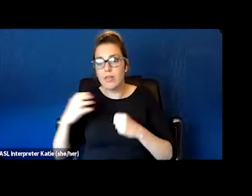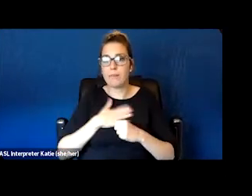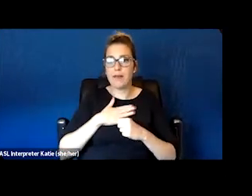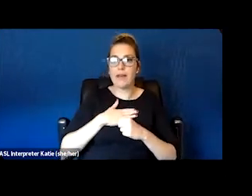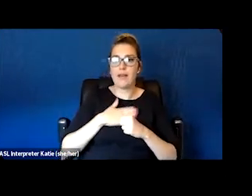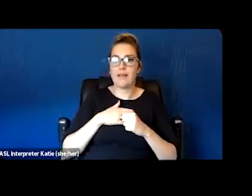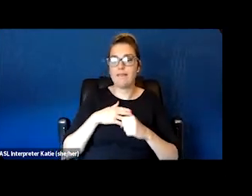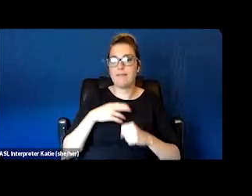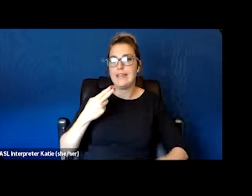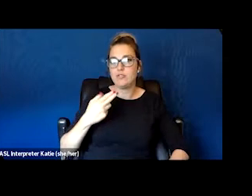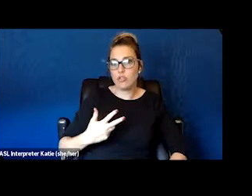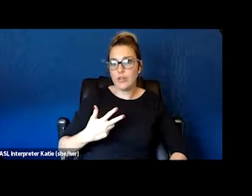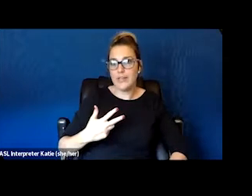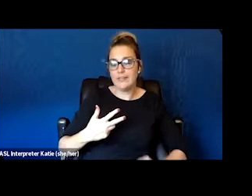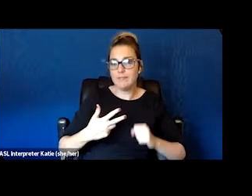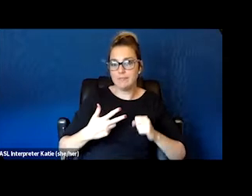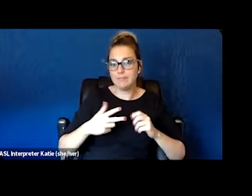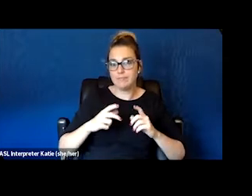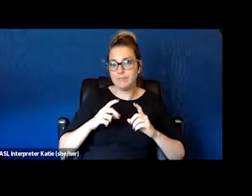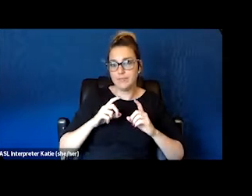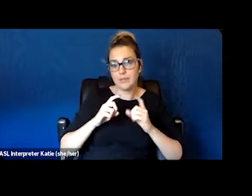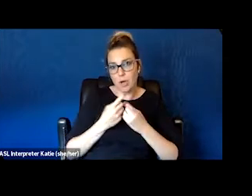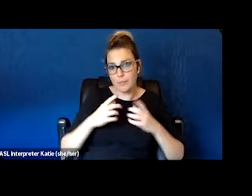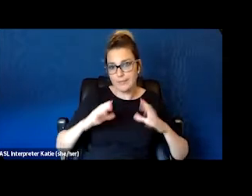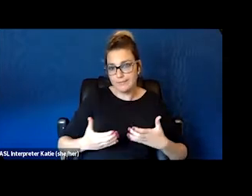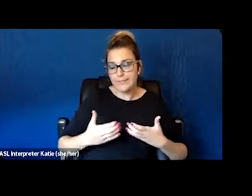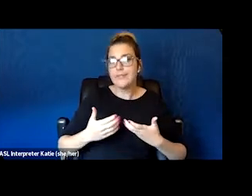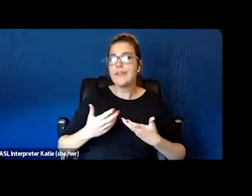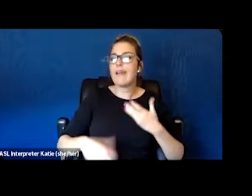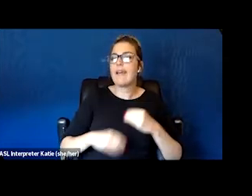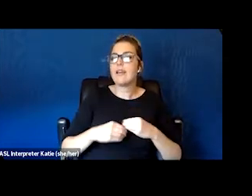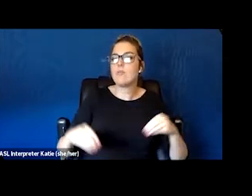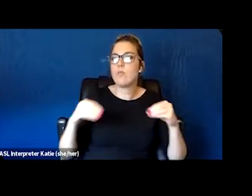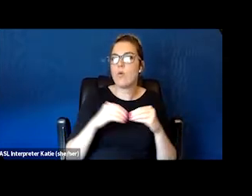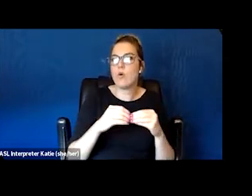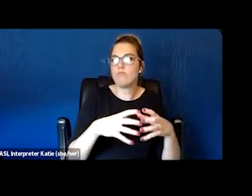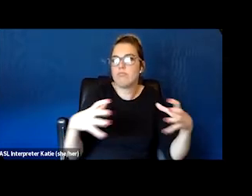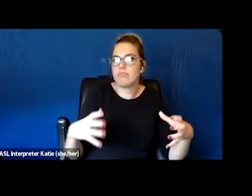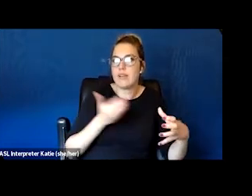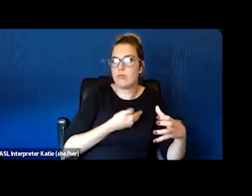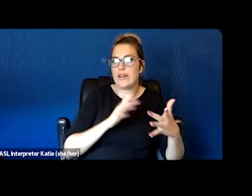and that added some clinical support to our outreach team. So we have an outreach model in our community,